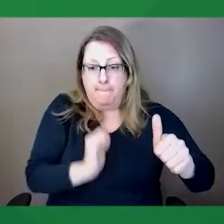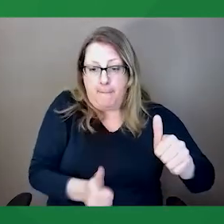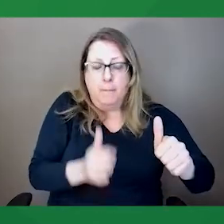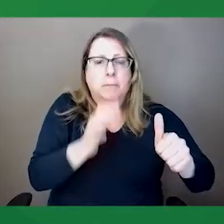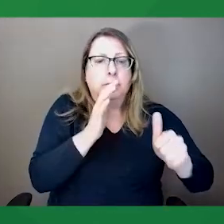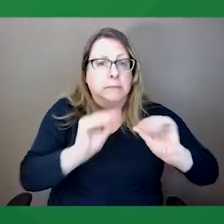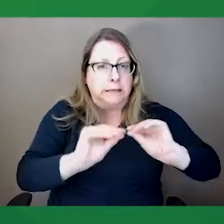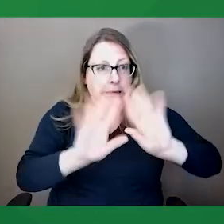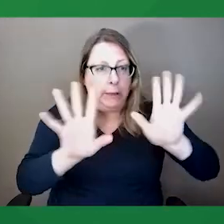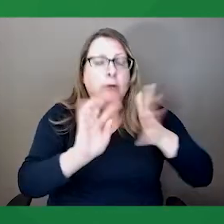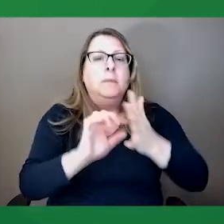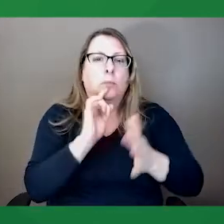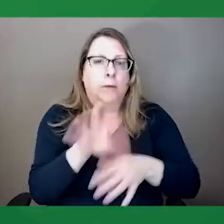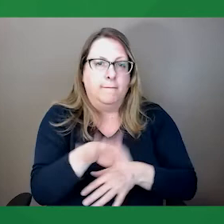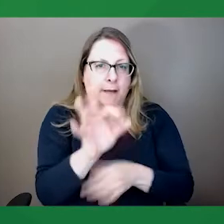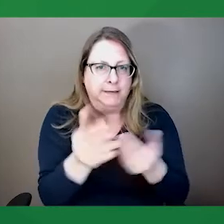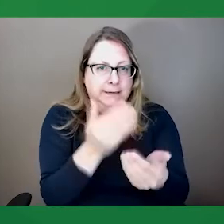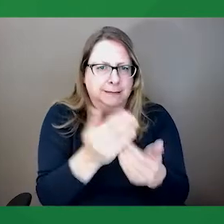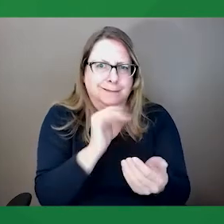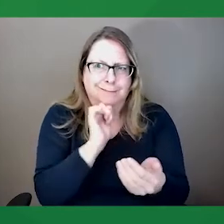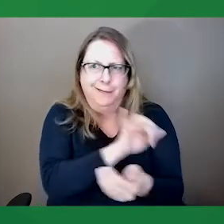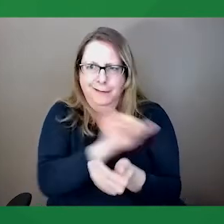unlike my house at the moment, you can find stuff.